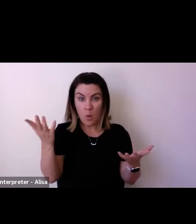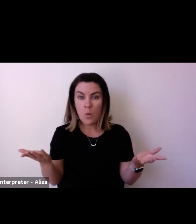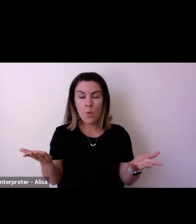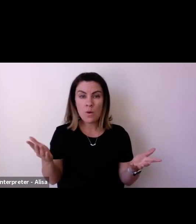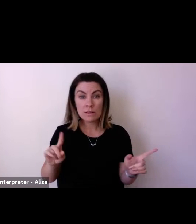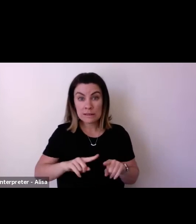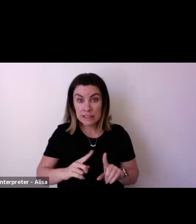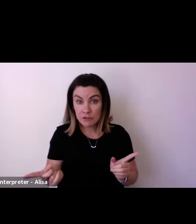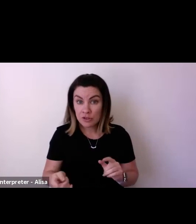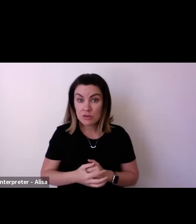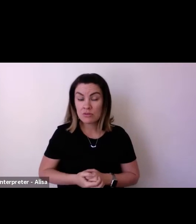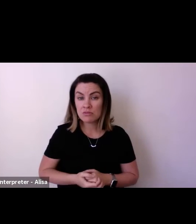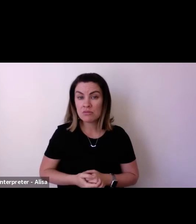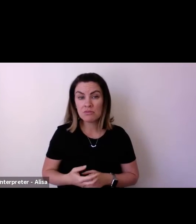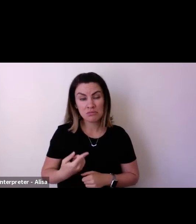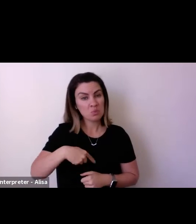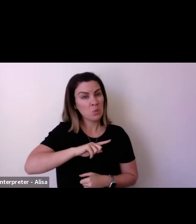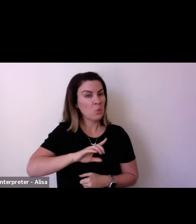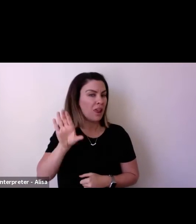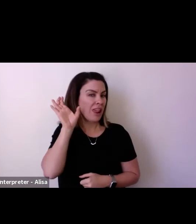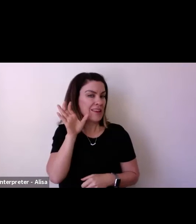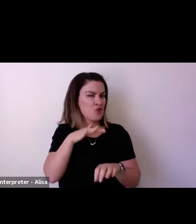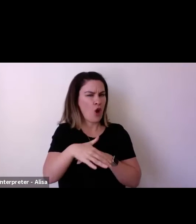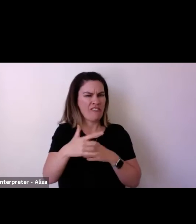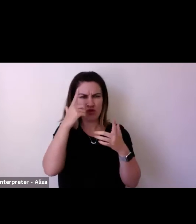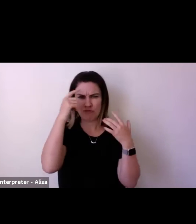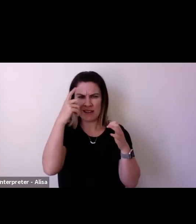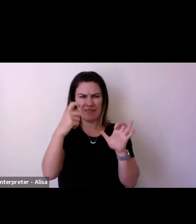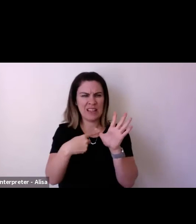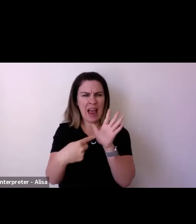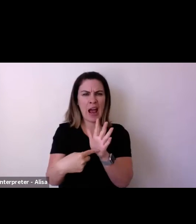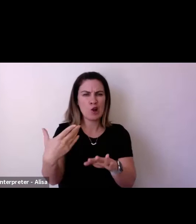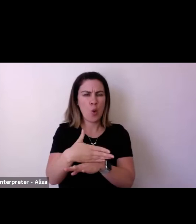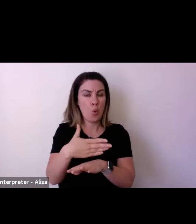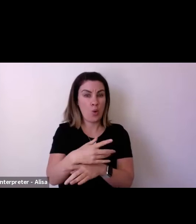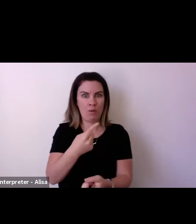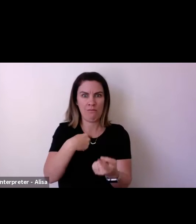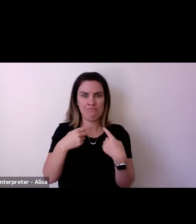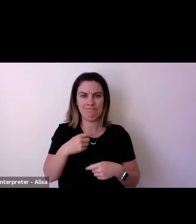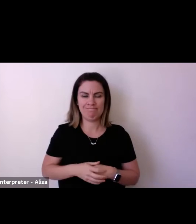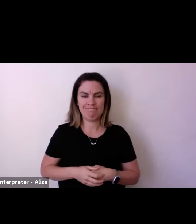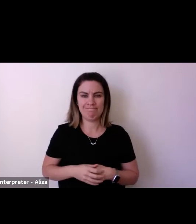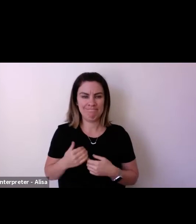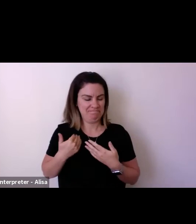So let's listen to what creativity at work and tell us about this. Back to you, Christen .